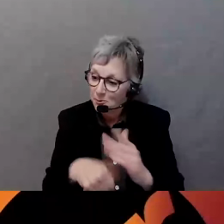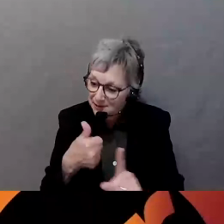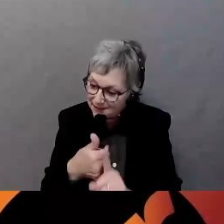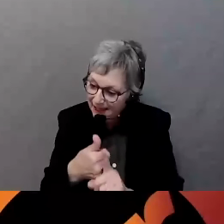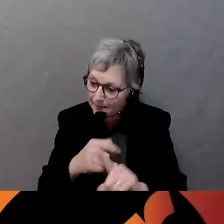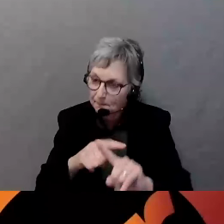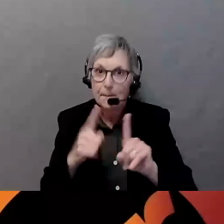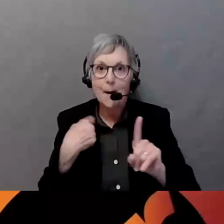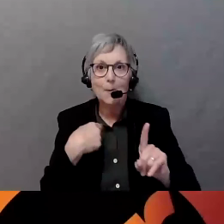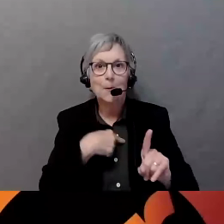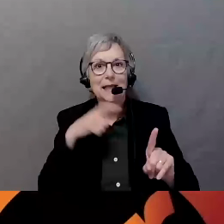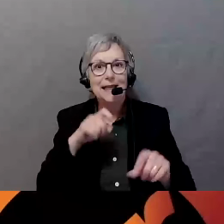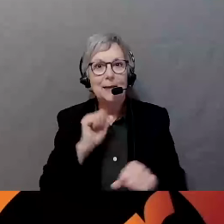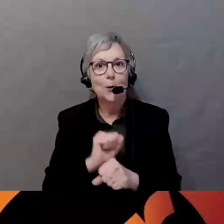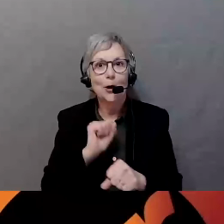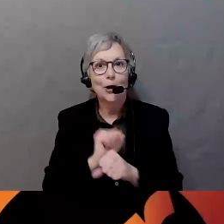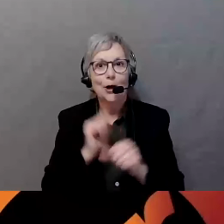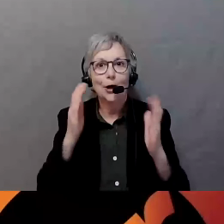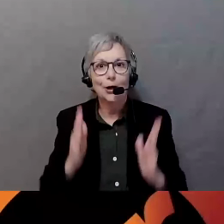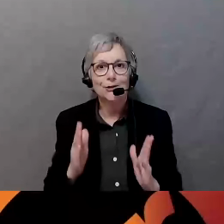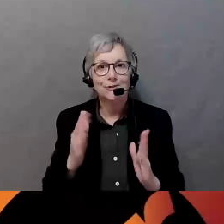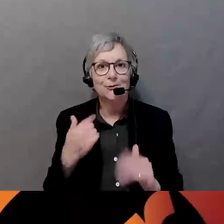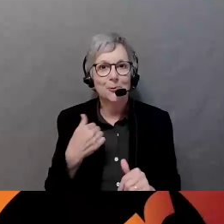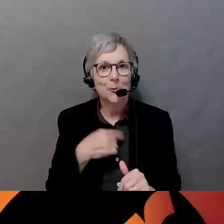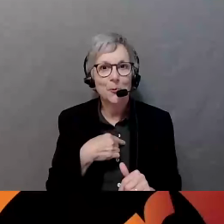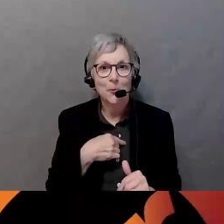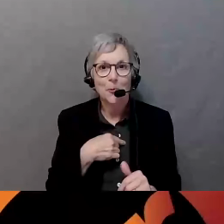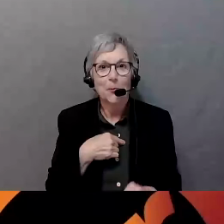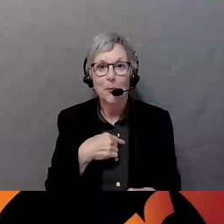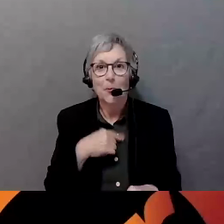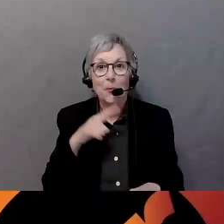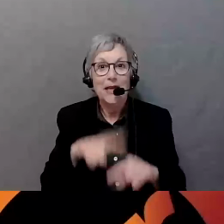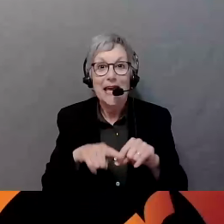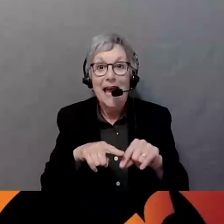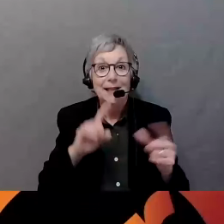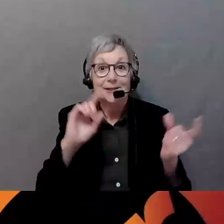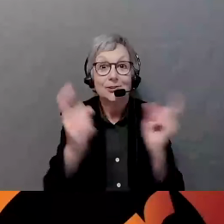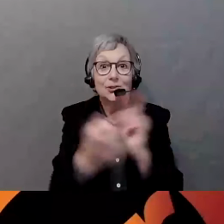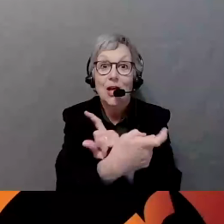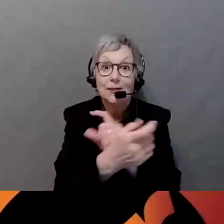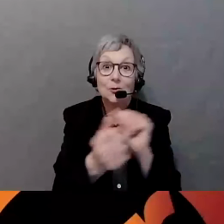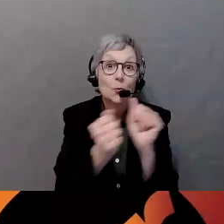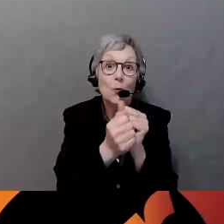FORCE WE ARE NOT GOING TO DRIVE THE CHANGE AS MUCH AS WE WANT TO.